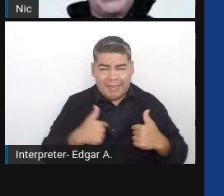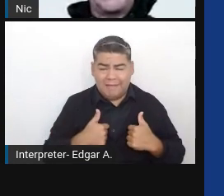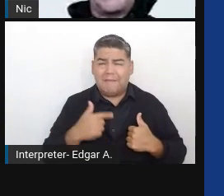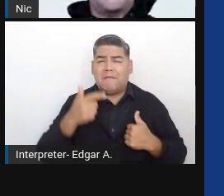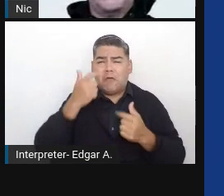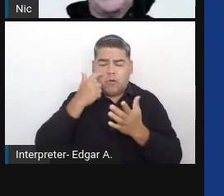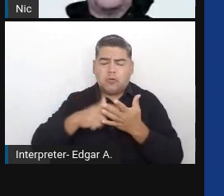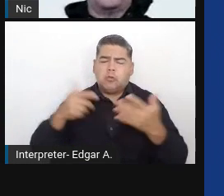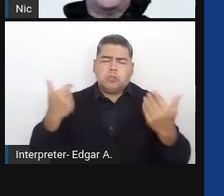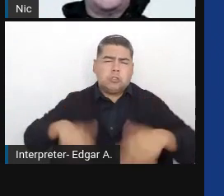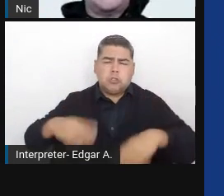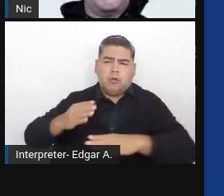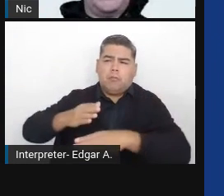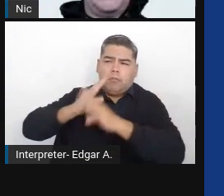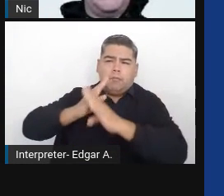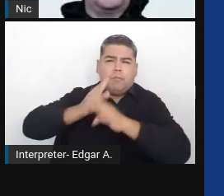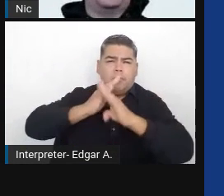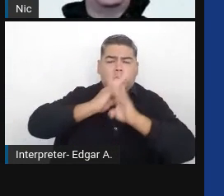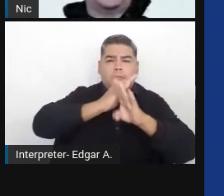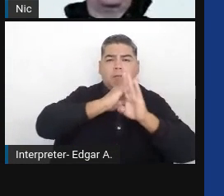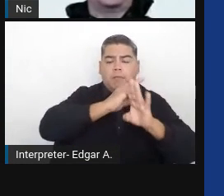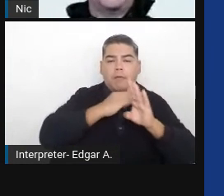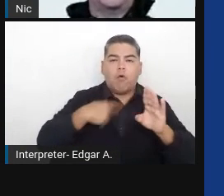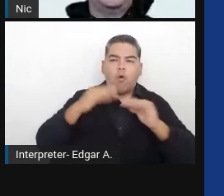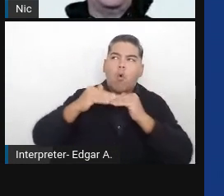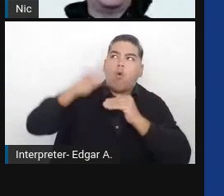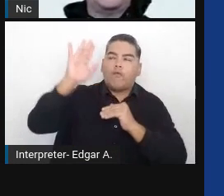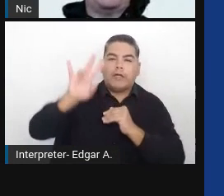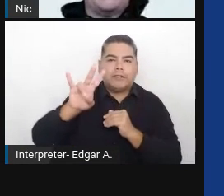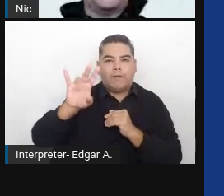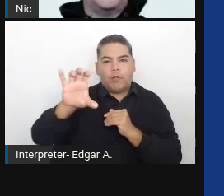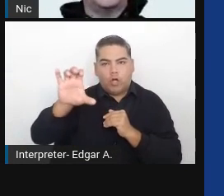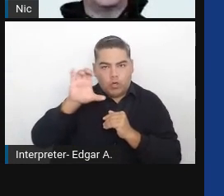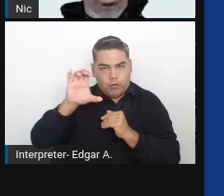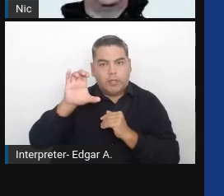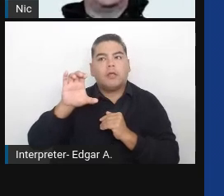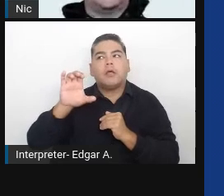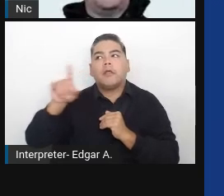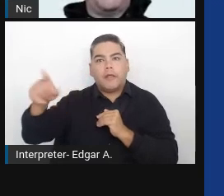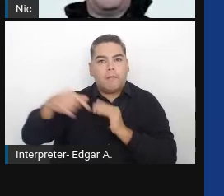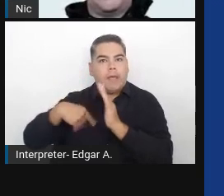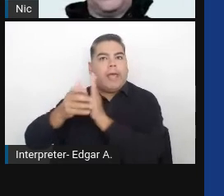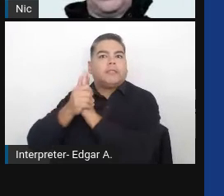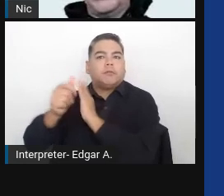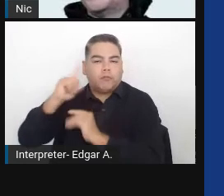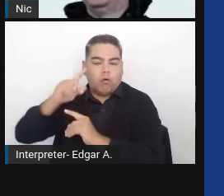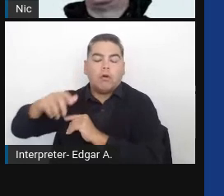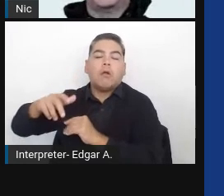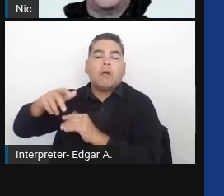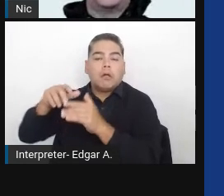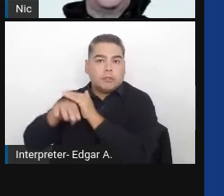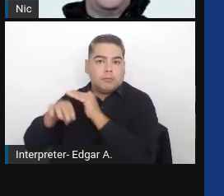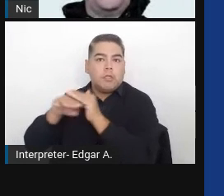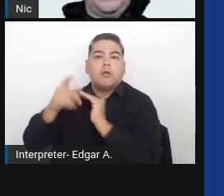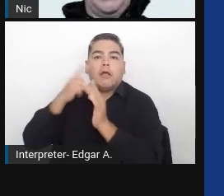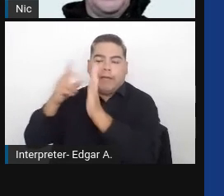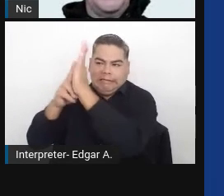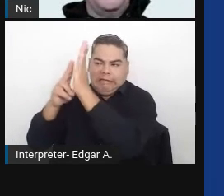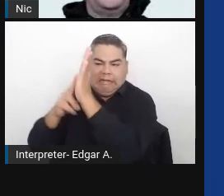accessibility expert disability experts have signed the overlay fact sheets, the segment position, it's not a good thing.